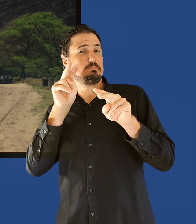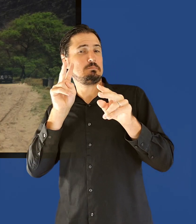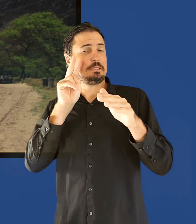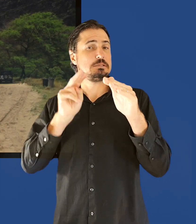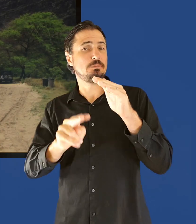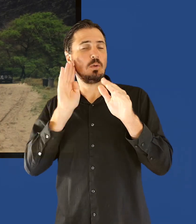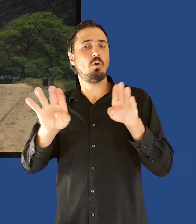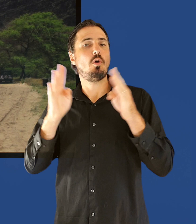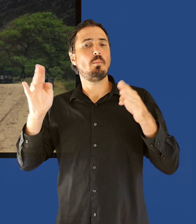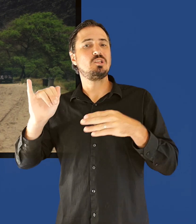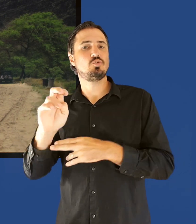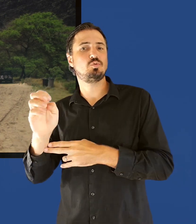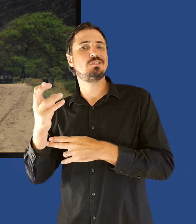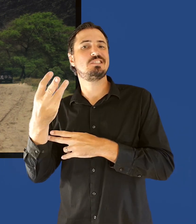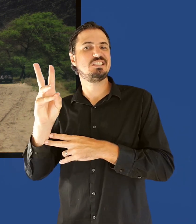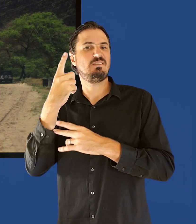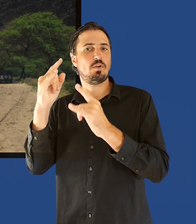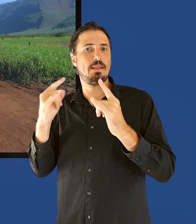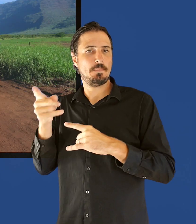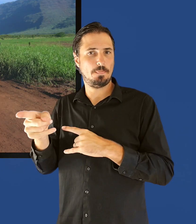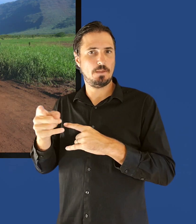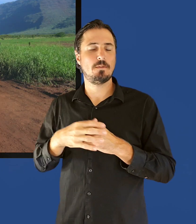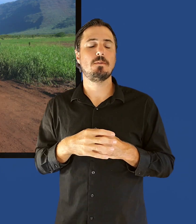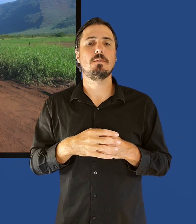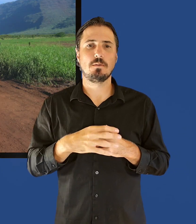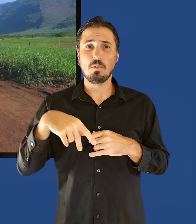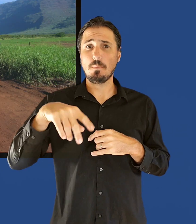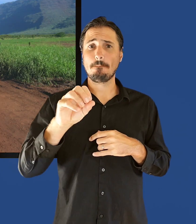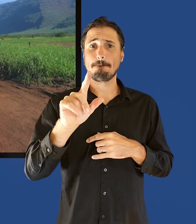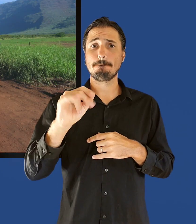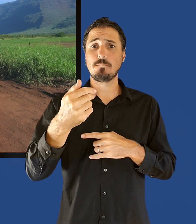Polihale State Park remains closed pending repairs to the access road.